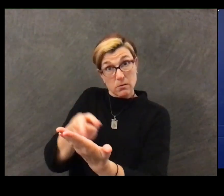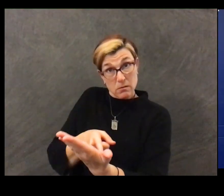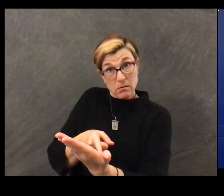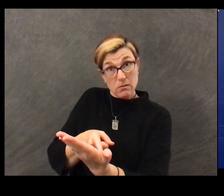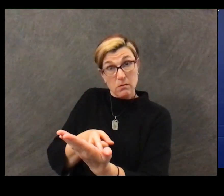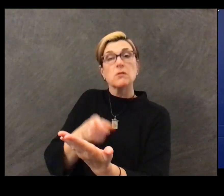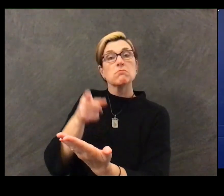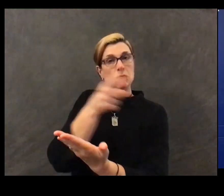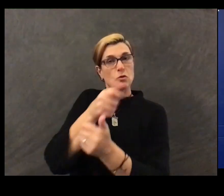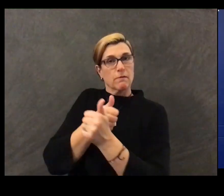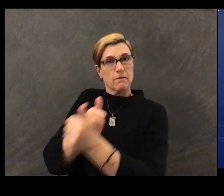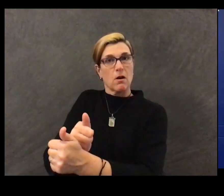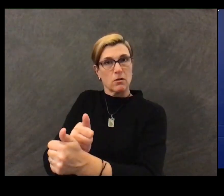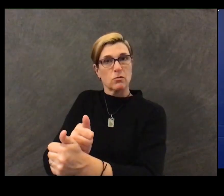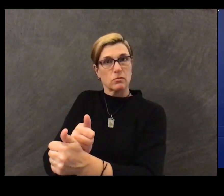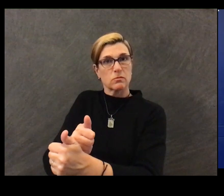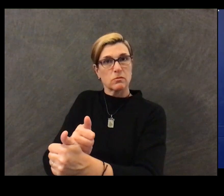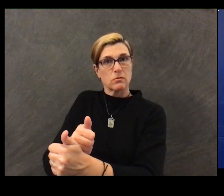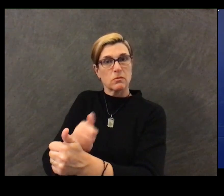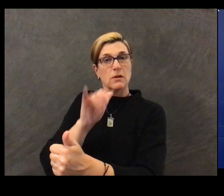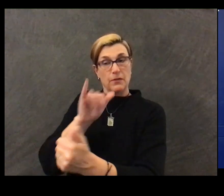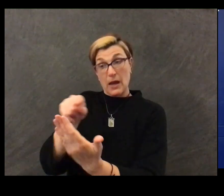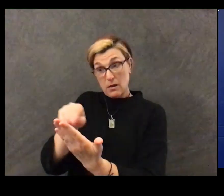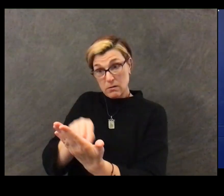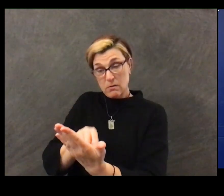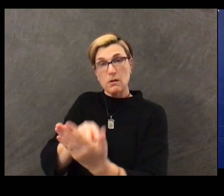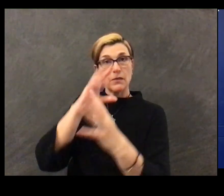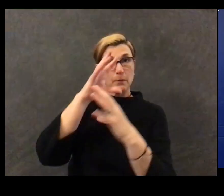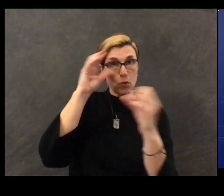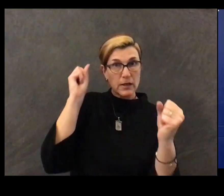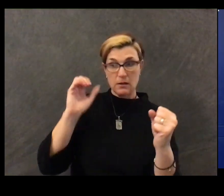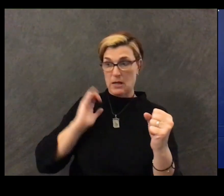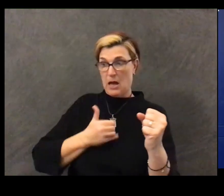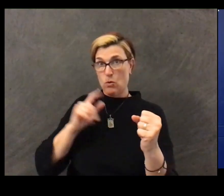this task force and they've been taking to heart and the guidance of state and